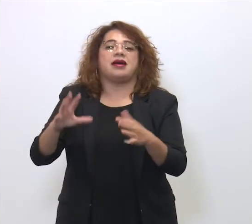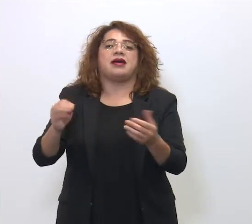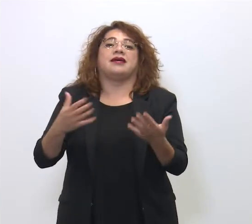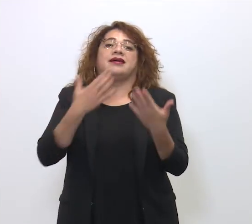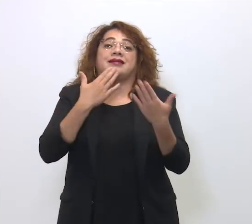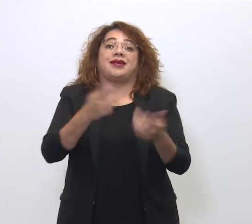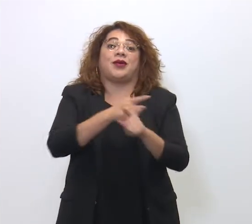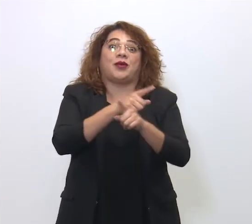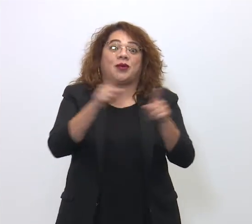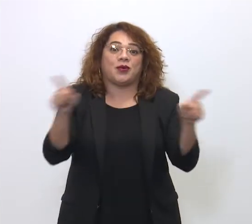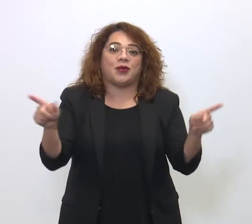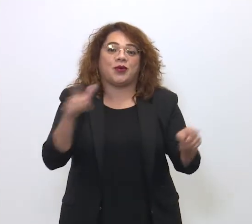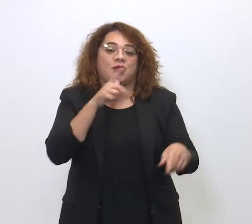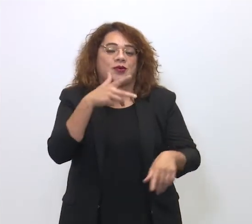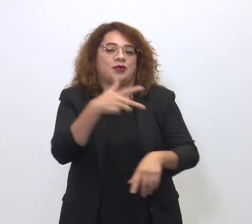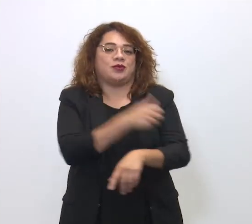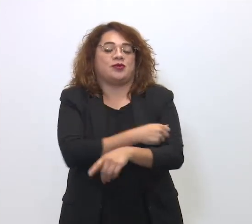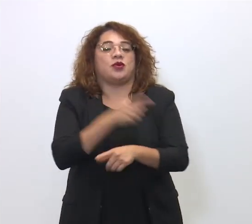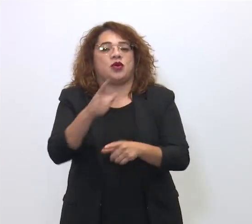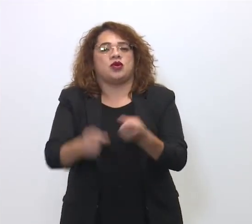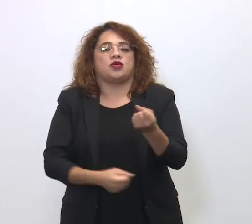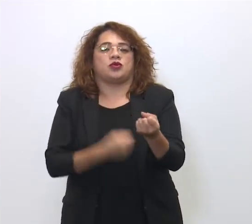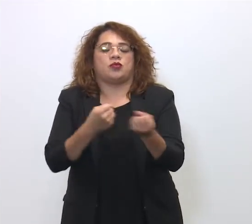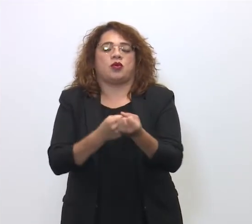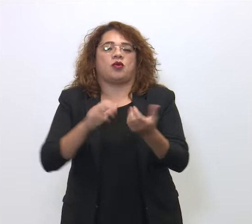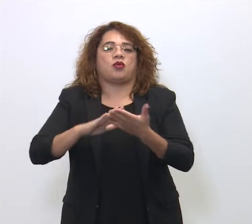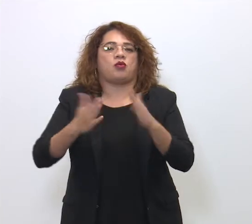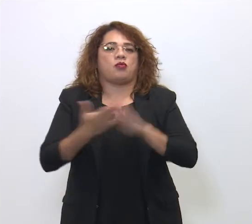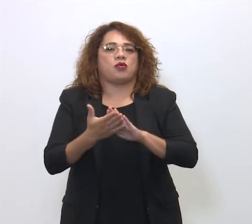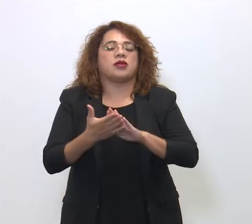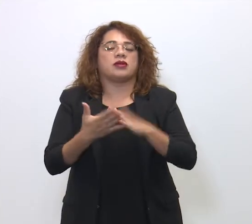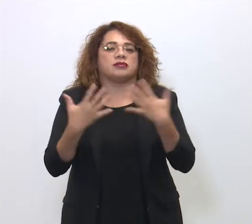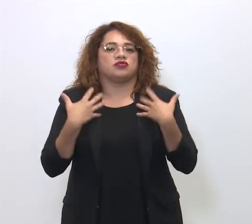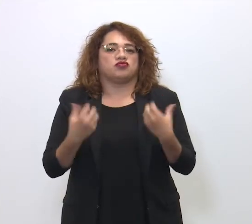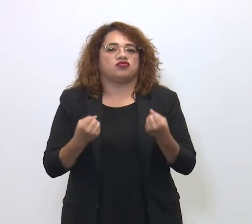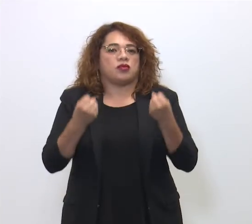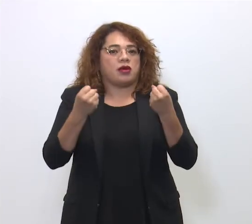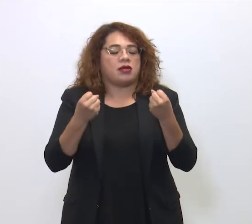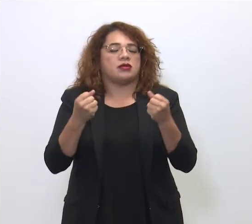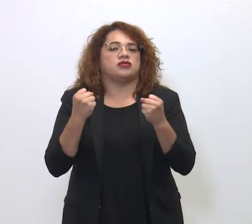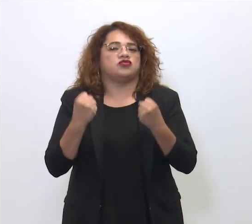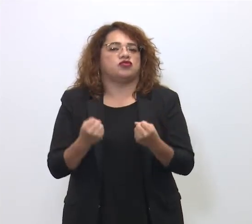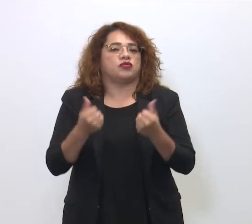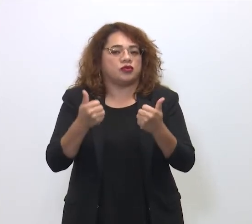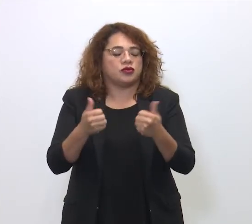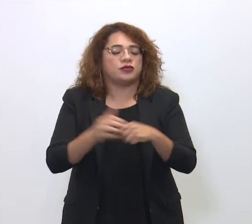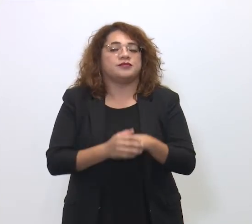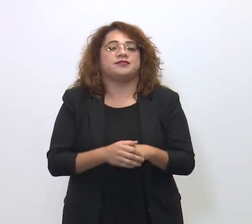our community healthier and we we appreciate that. Wanna just mention that beginning tomorrow